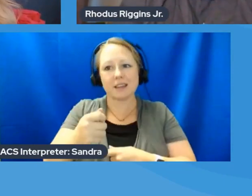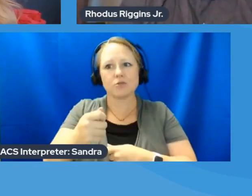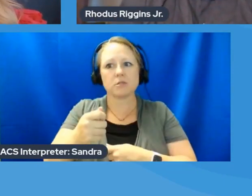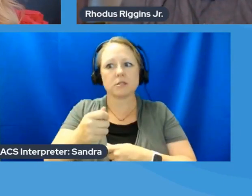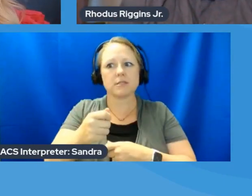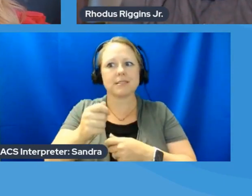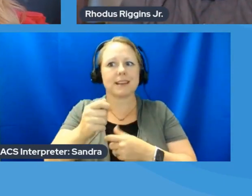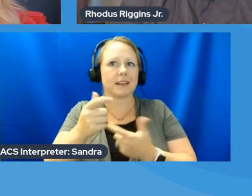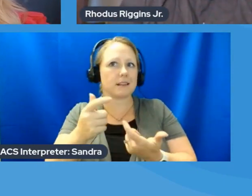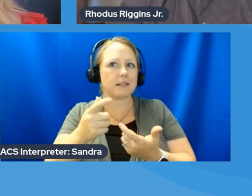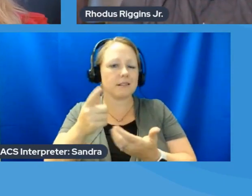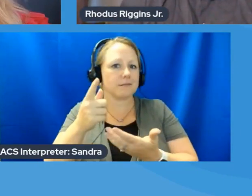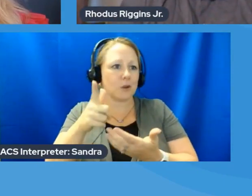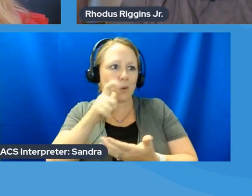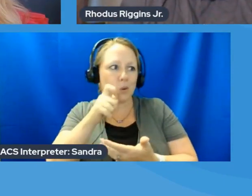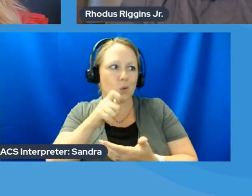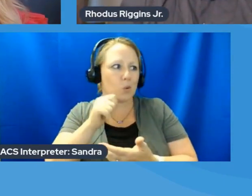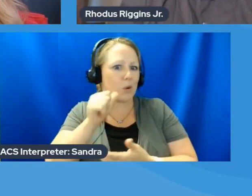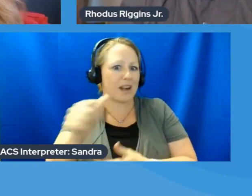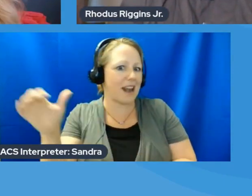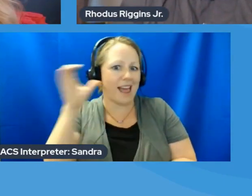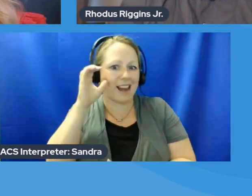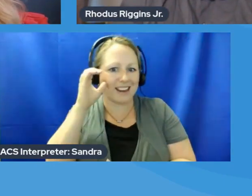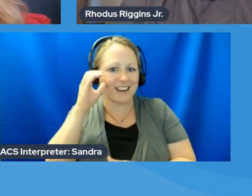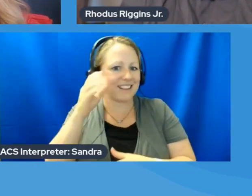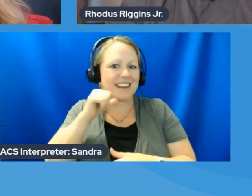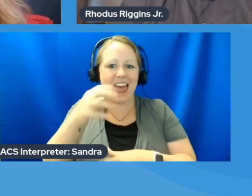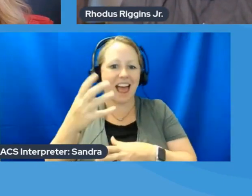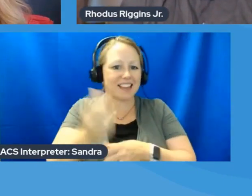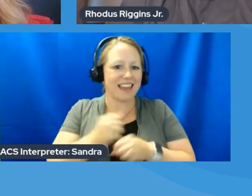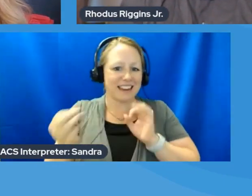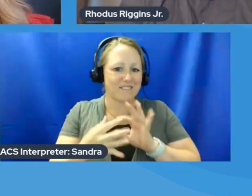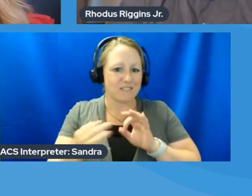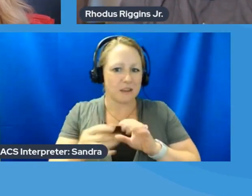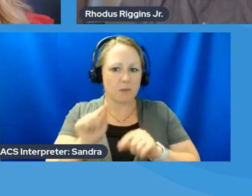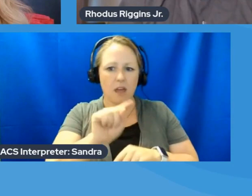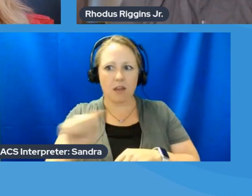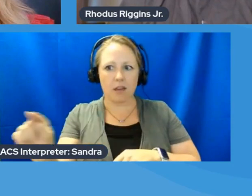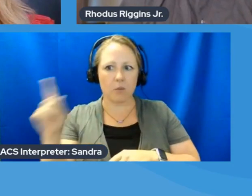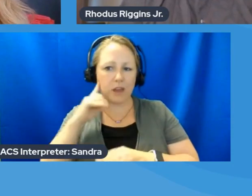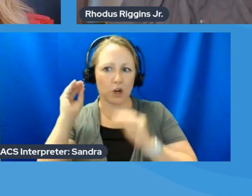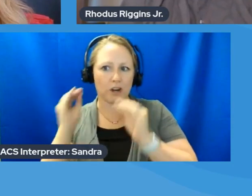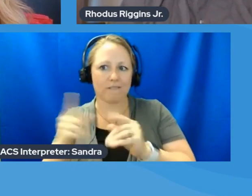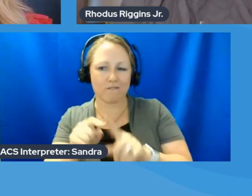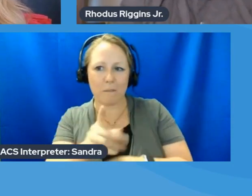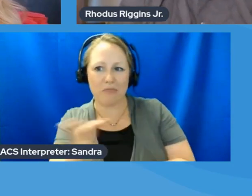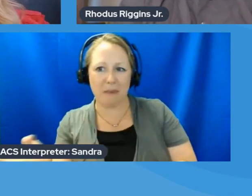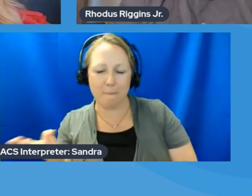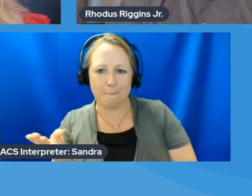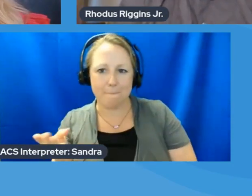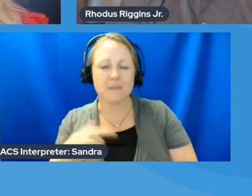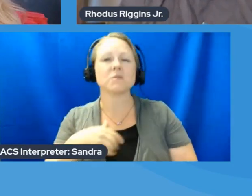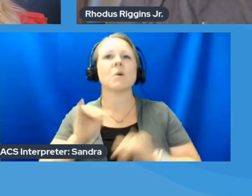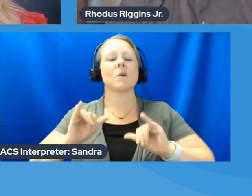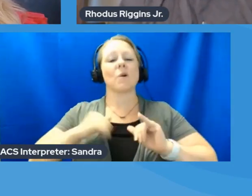and how to get that input. And so we're in the process of looking at registration data for the PD support events we offer